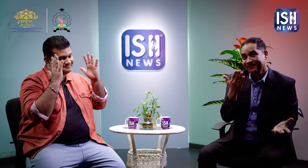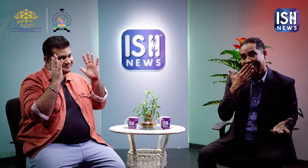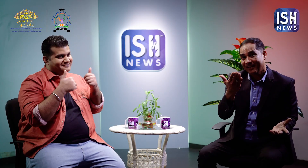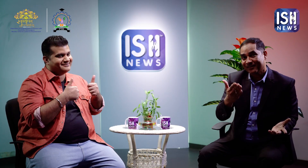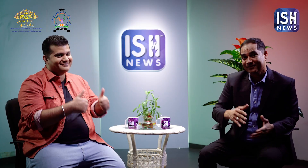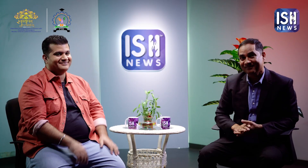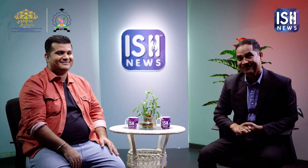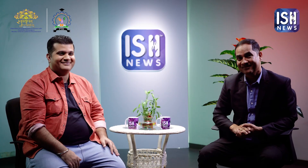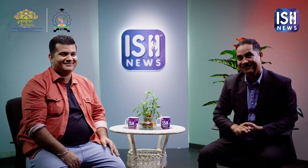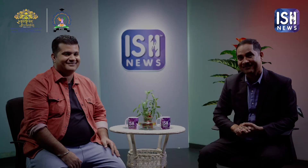Thank you!